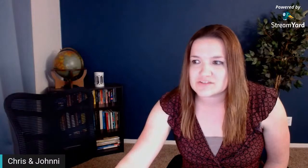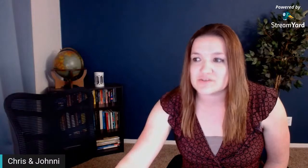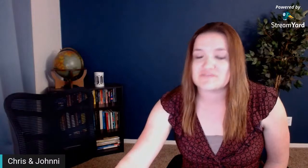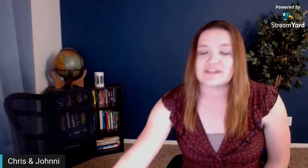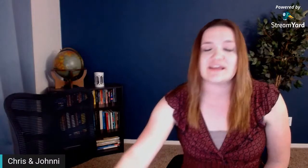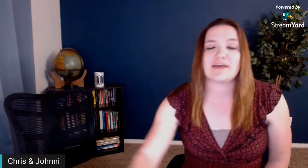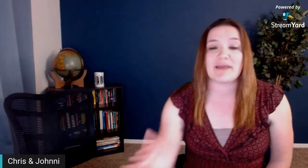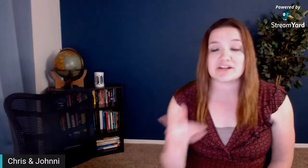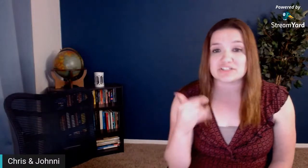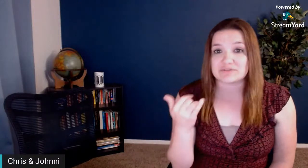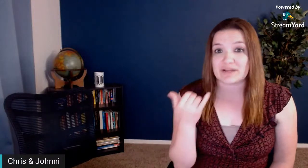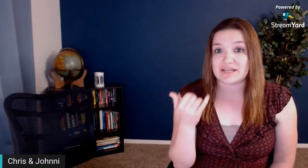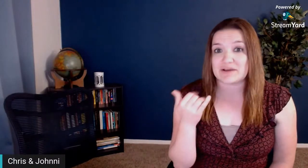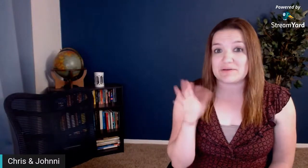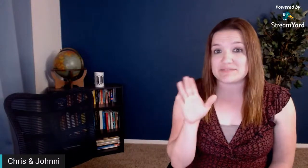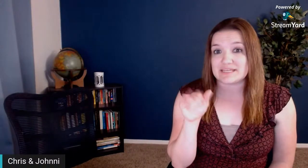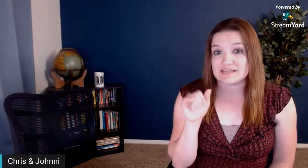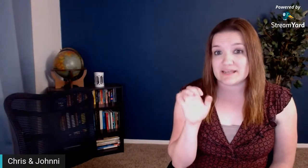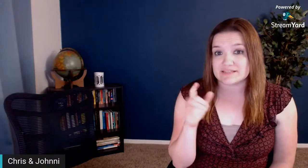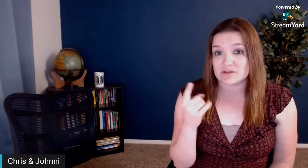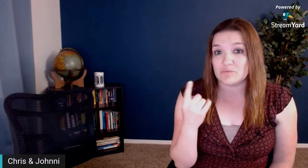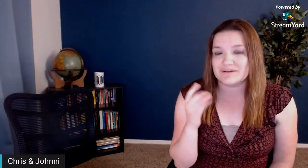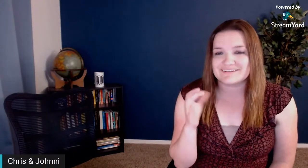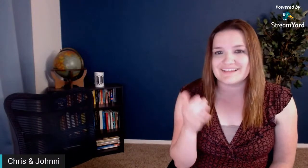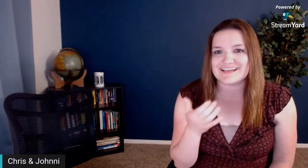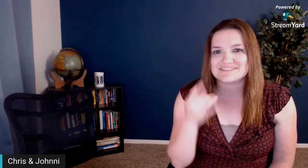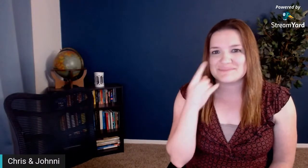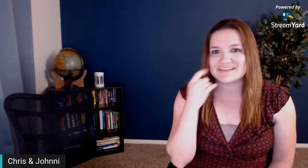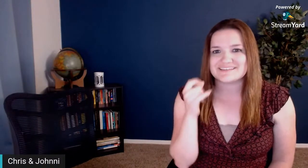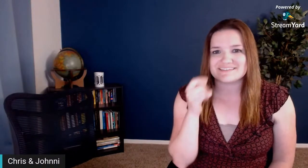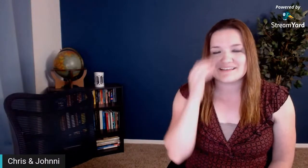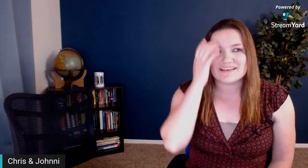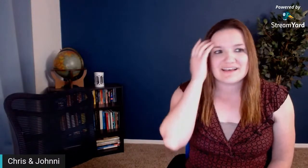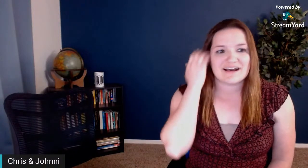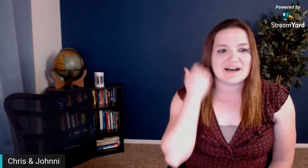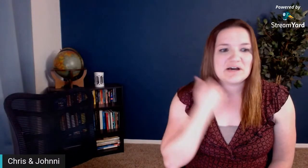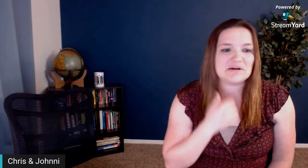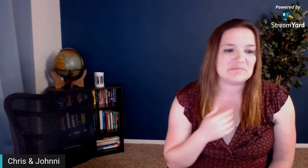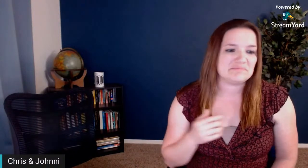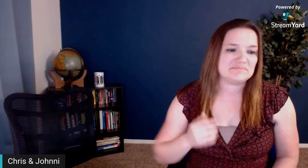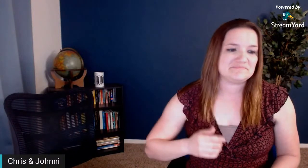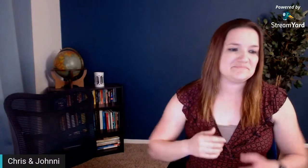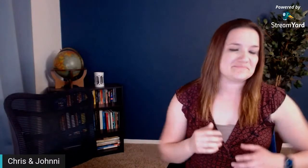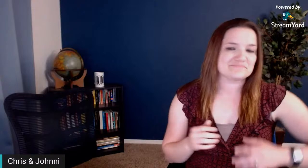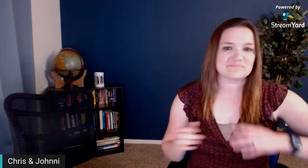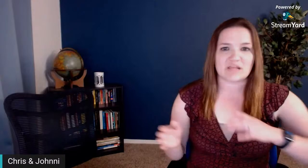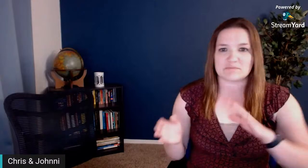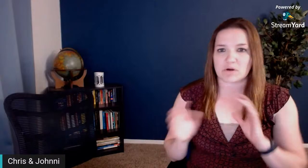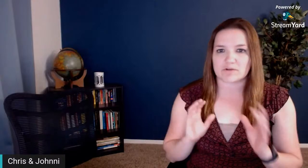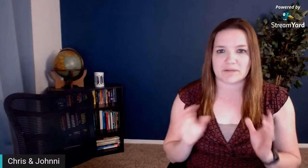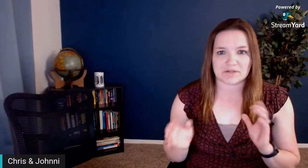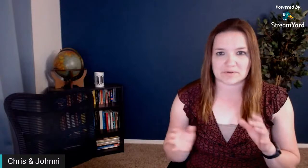so it's funny i'm actually right now i'm taking an asl one class because um part of my degree